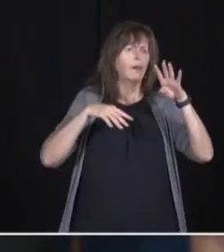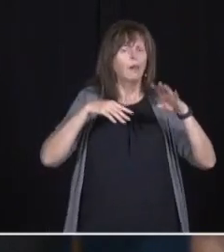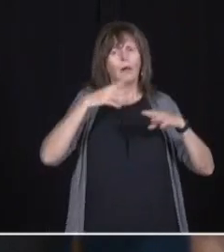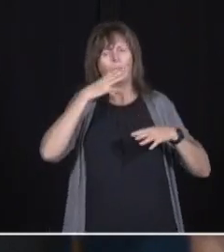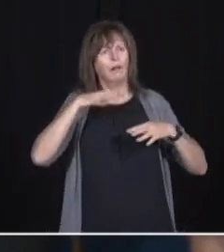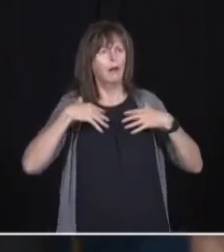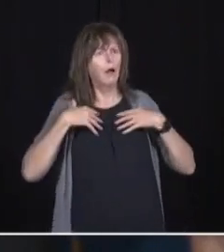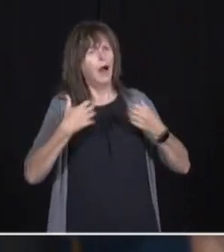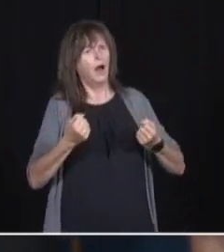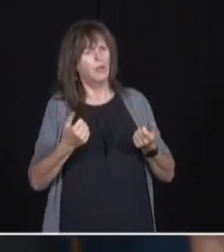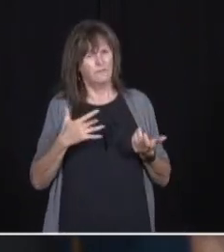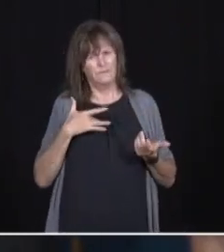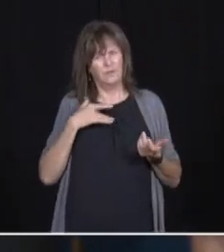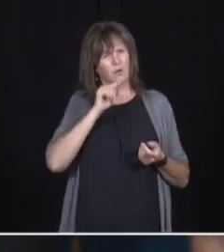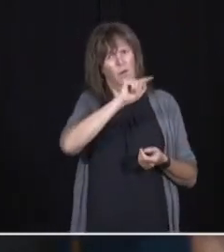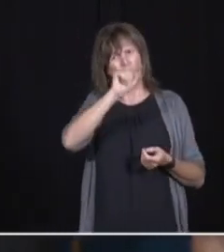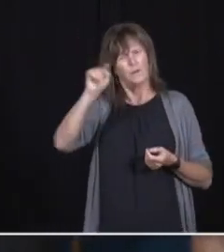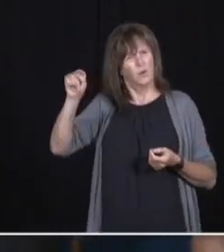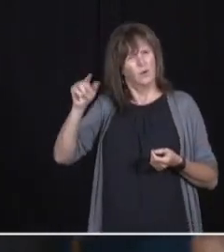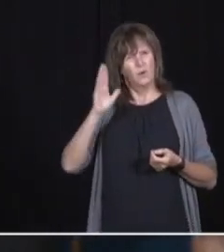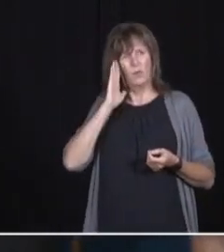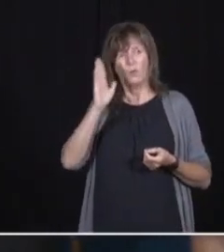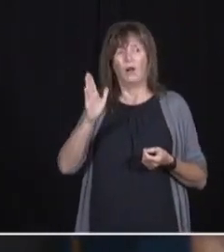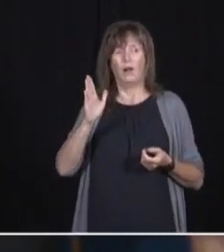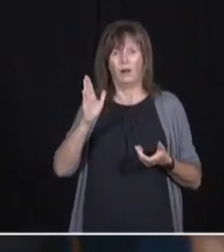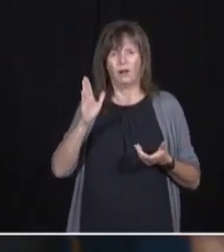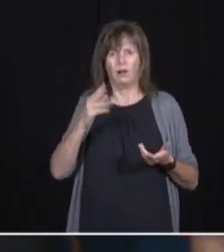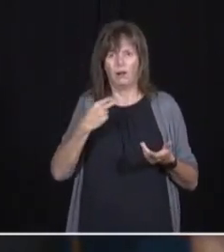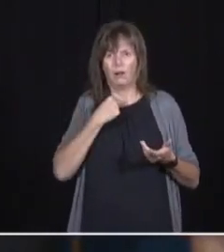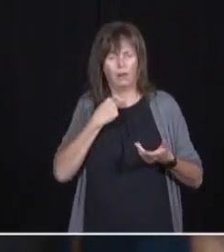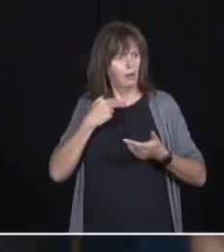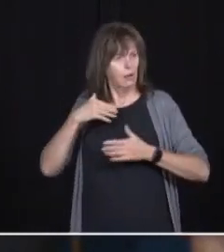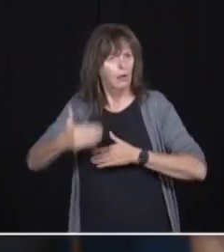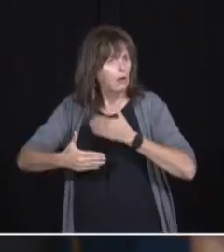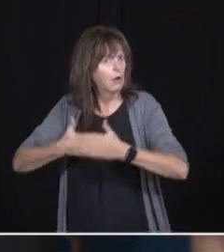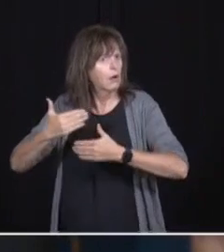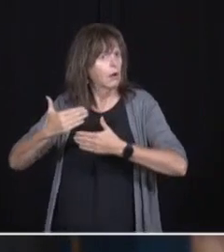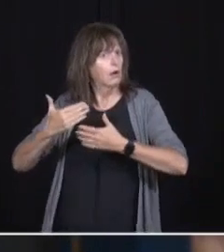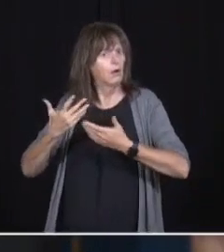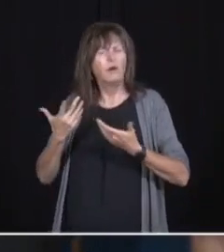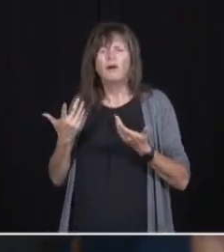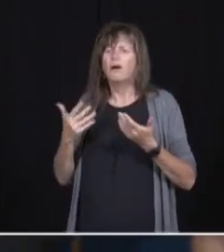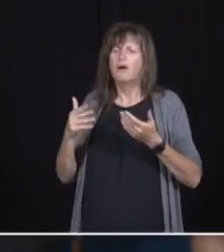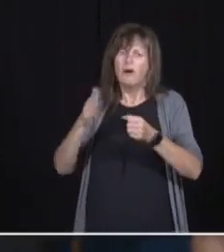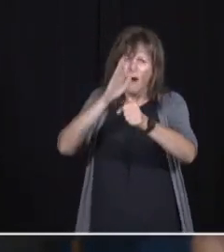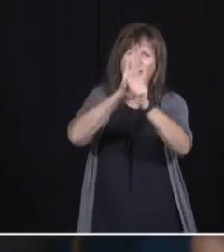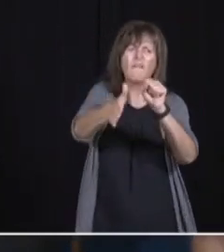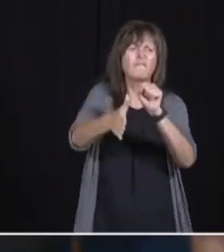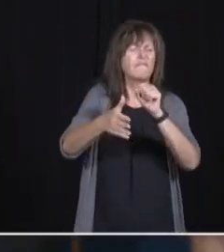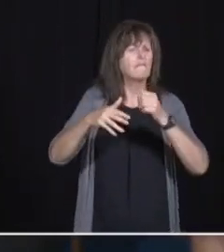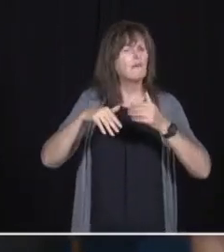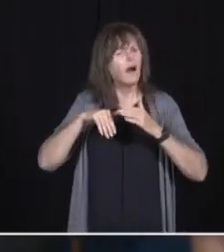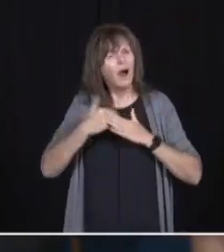A lot of people believe that these groups are going to be the ones that get us back from further reopening.